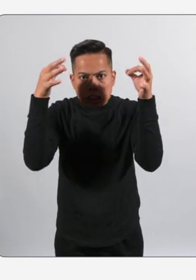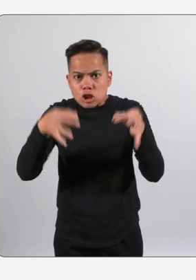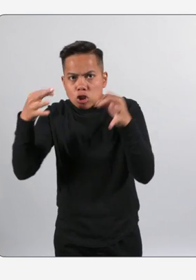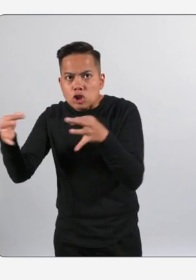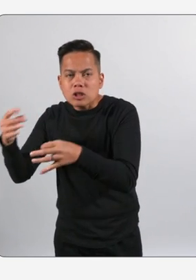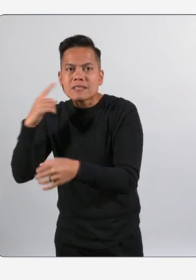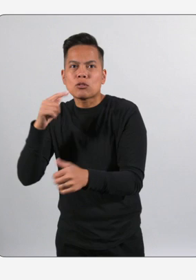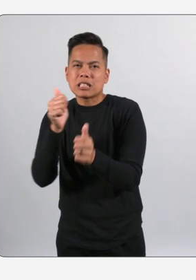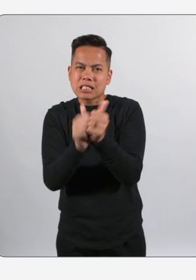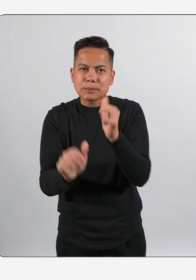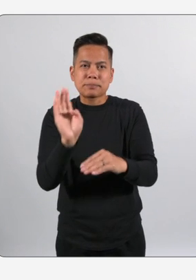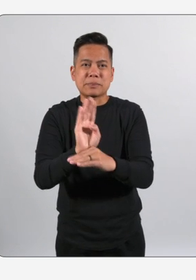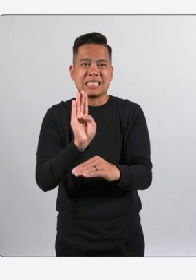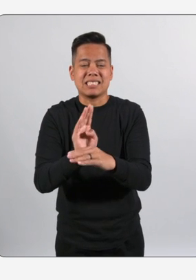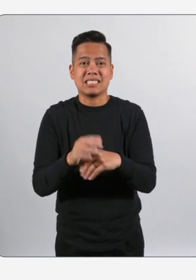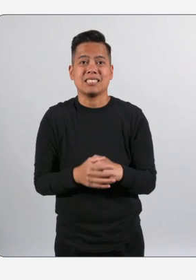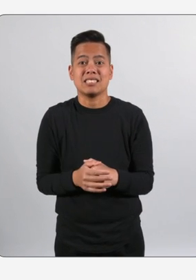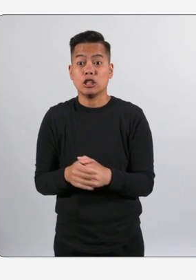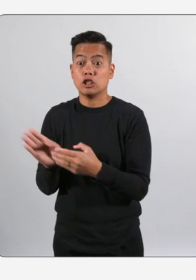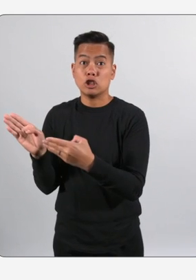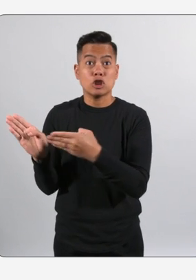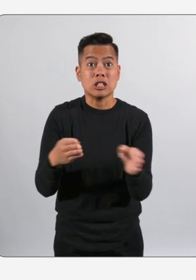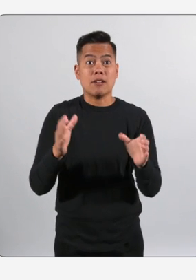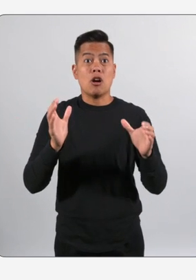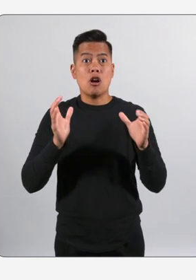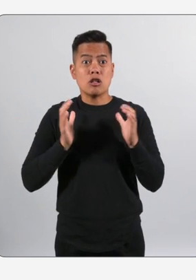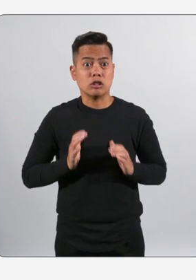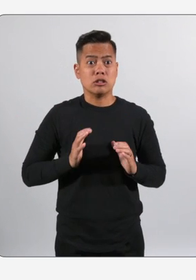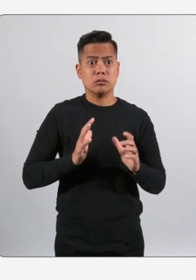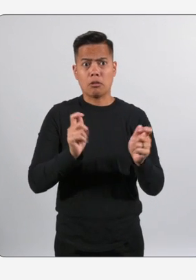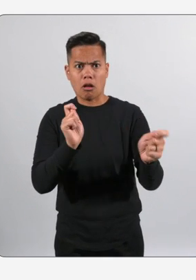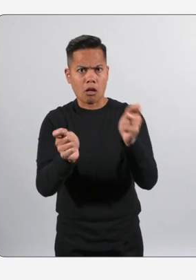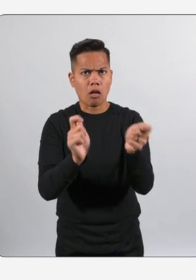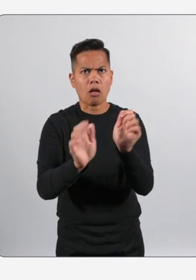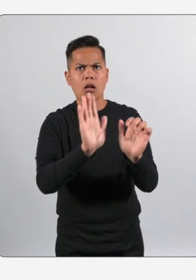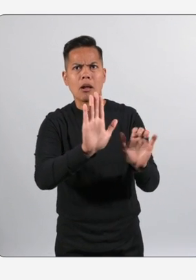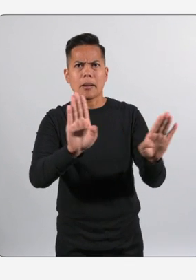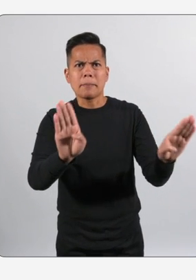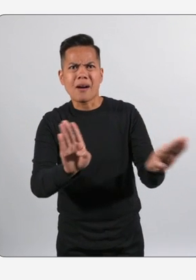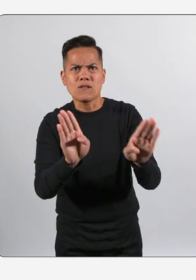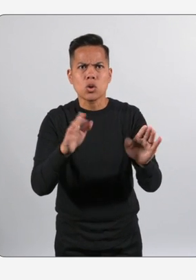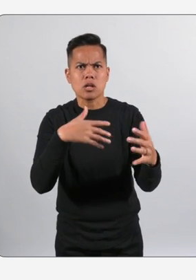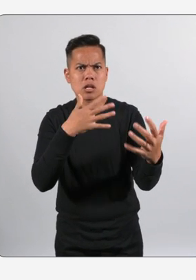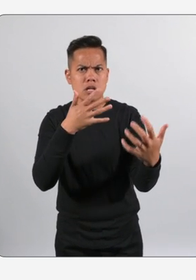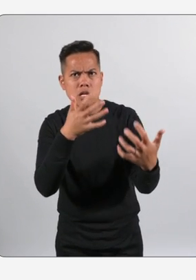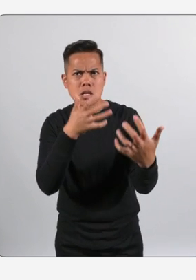And shifting consumer behaviors and expectations are making it harder to spend your next dollar with confidence.